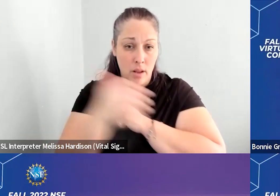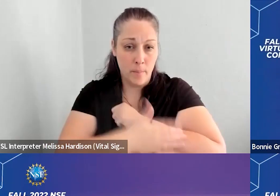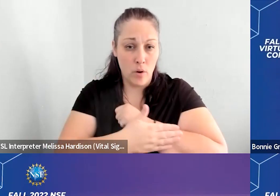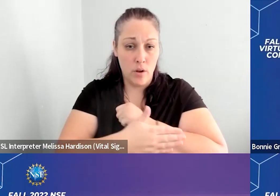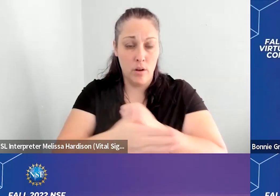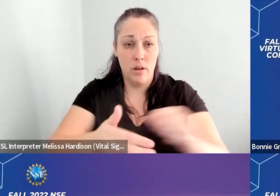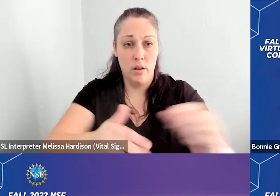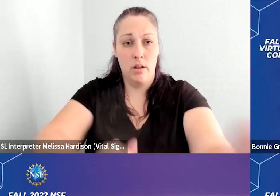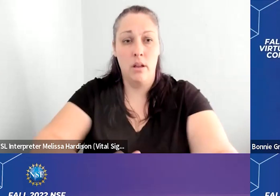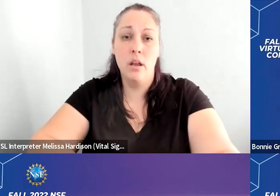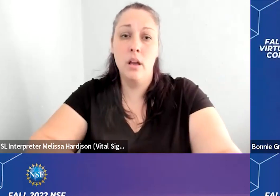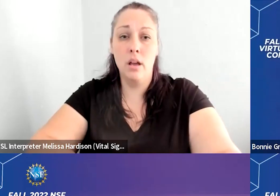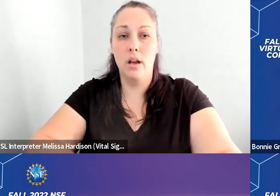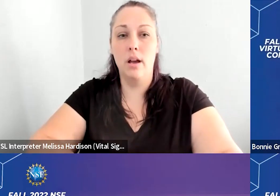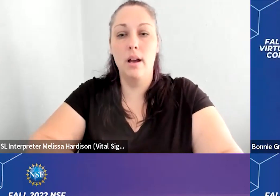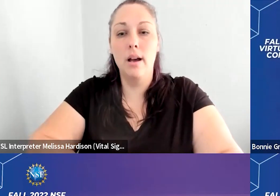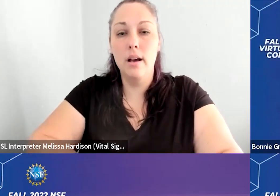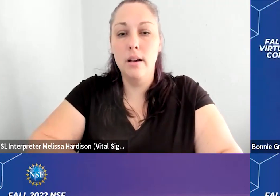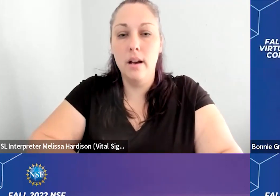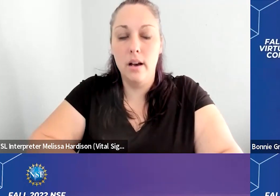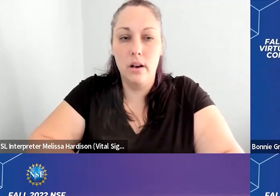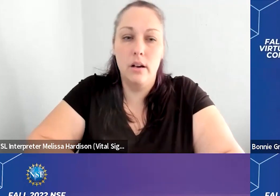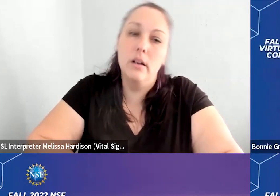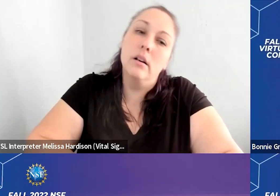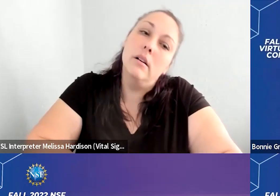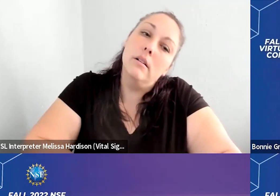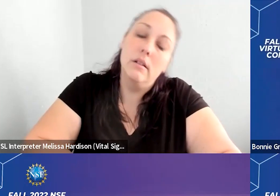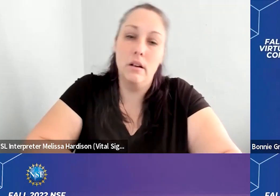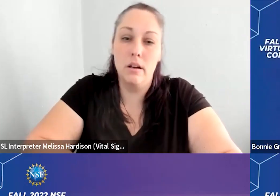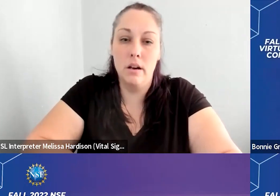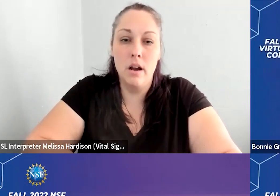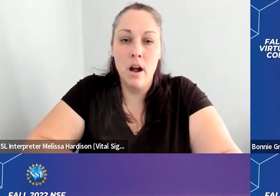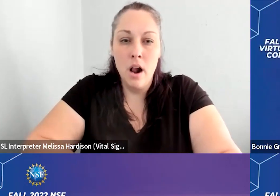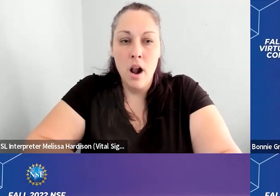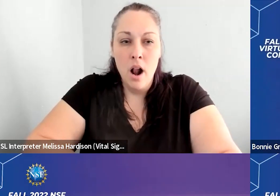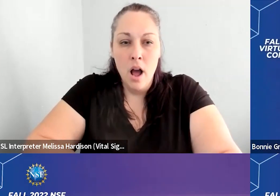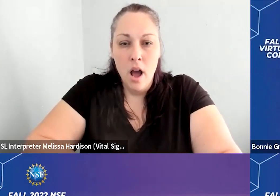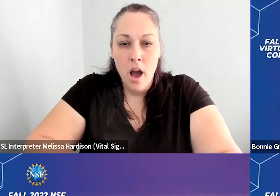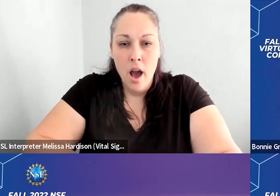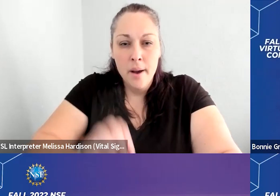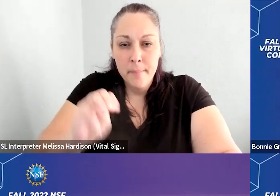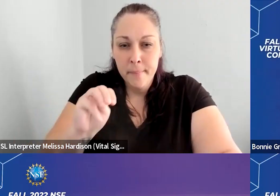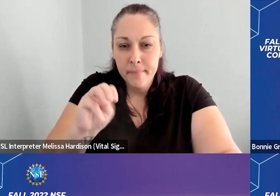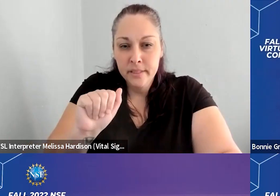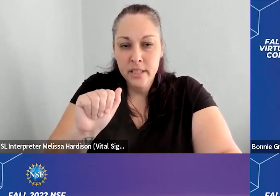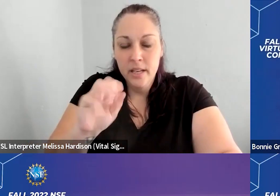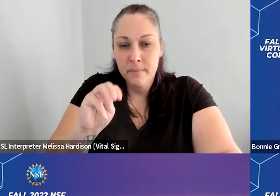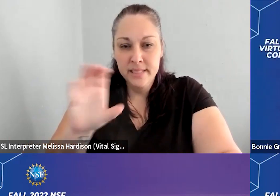And I don't know, does that ring a bell, MCA, with you guys?